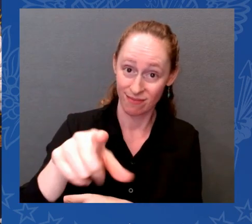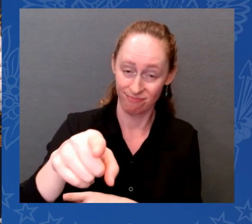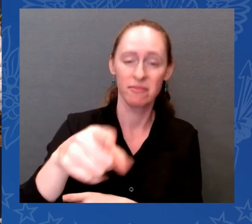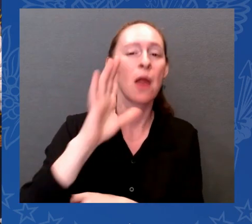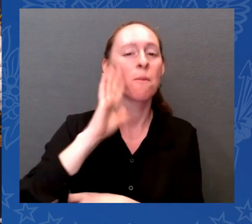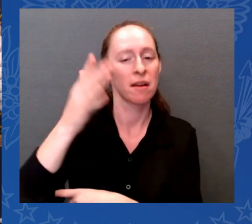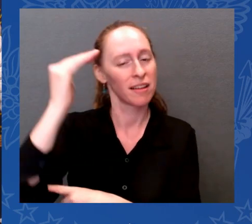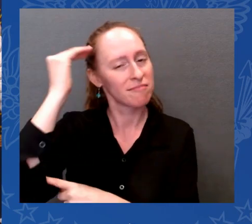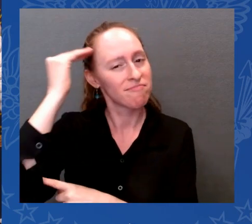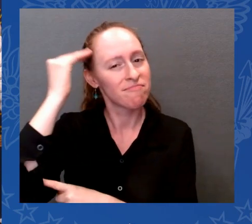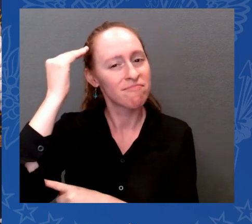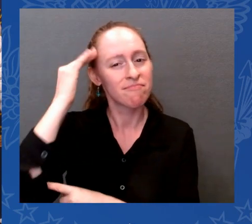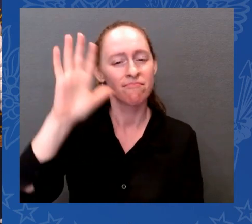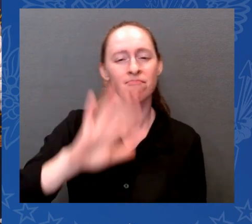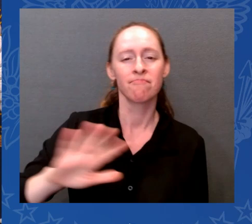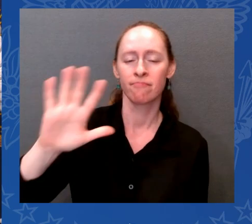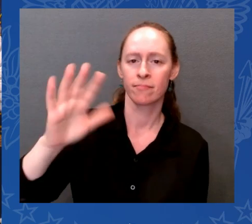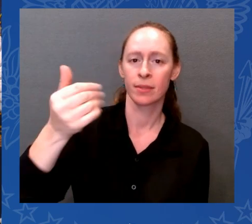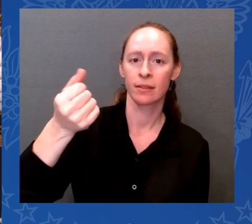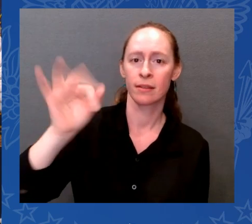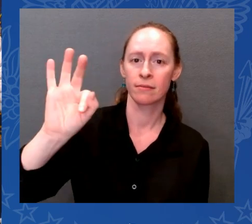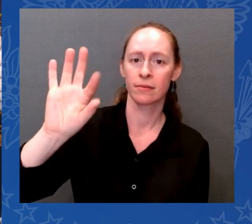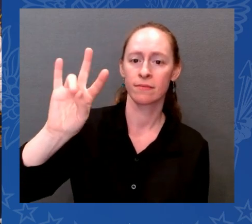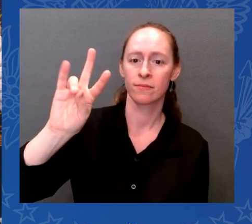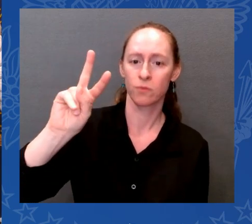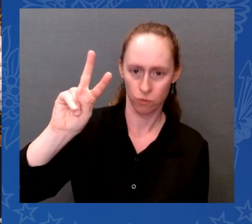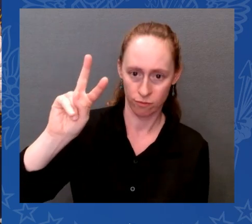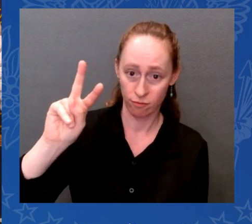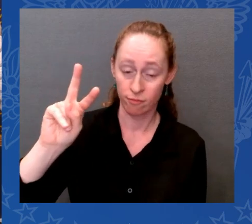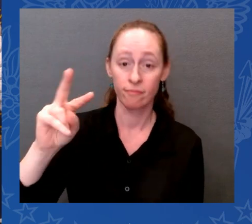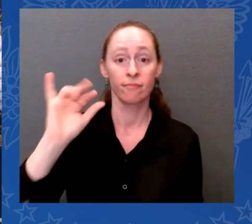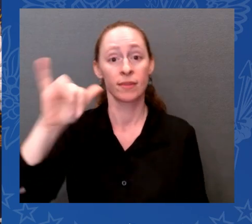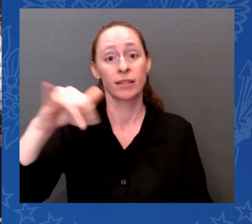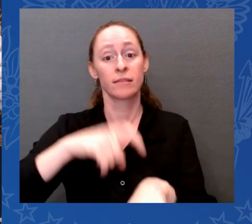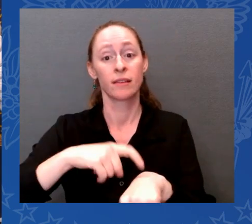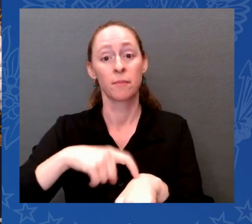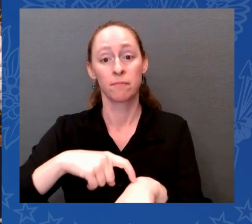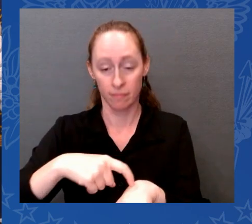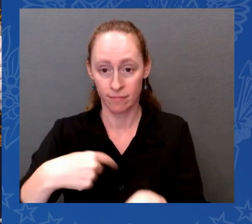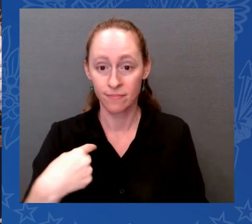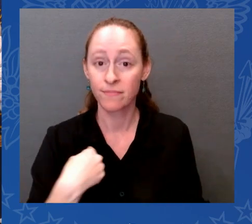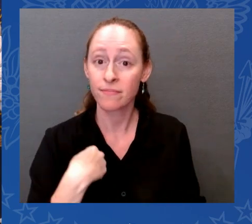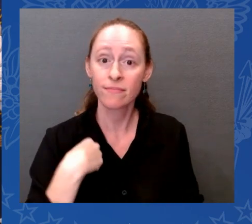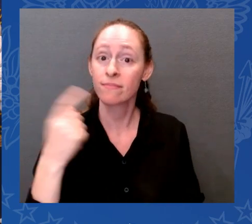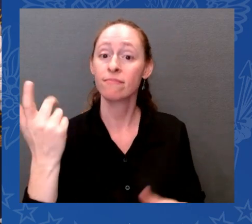before I got sworn in, my family -- my wife was Christmas shopping with my three children and --